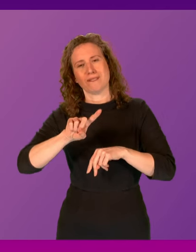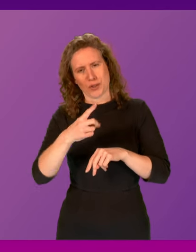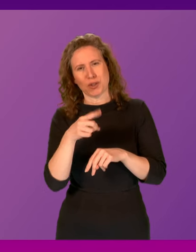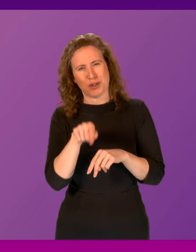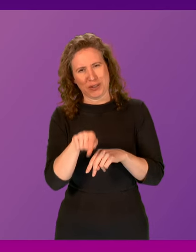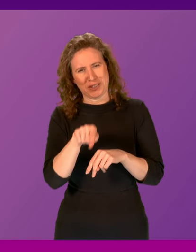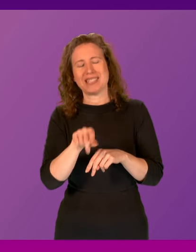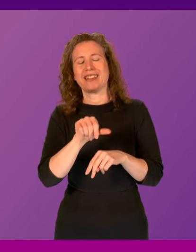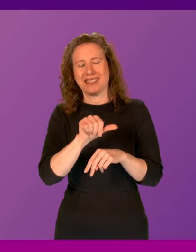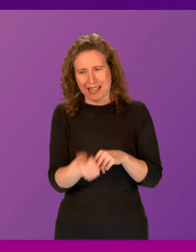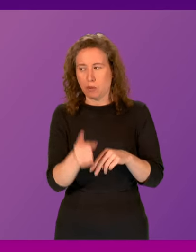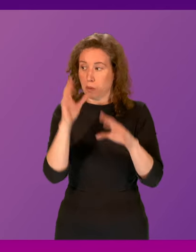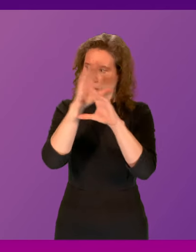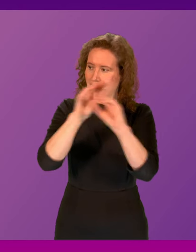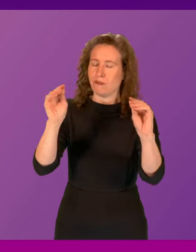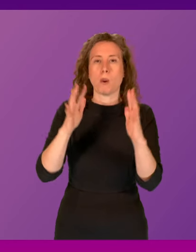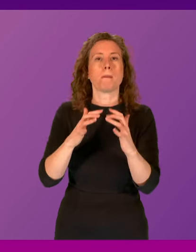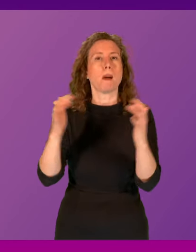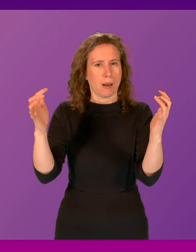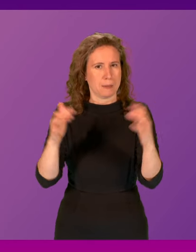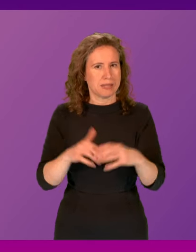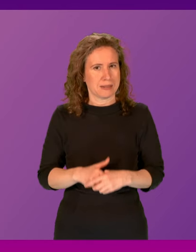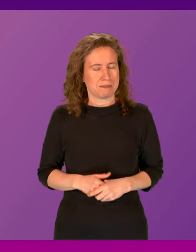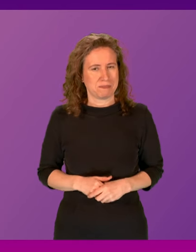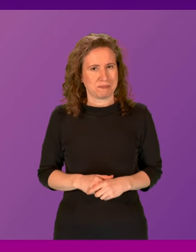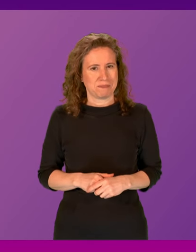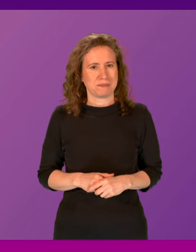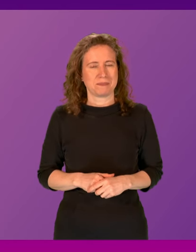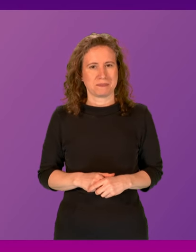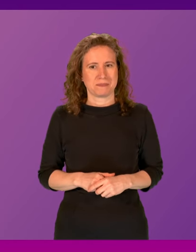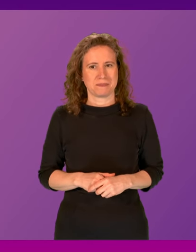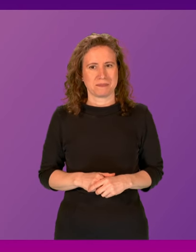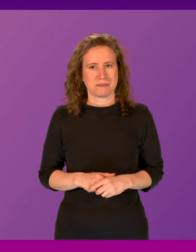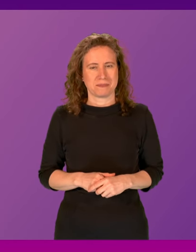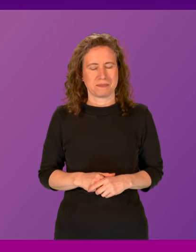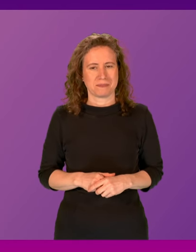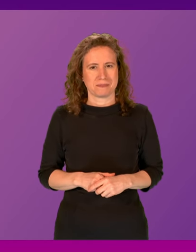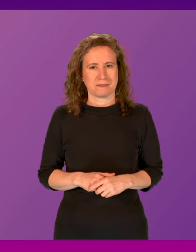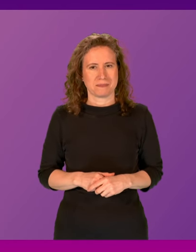we will inform Parliament of the next stages and steps in relation to the policy.